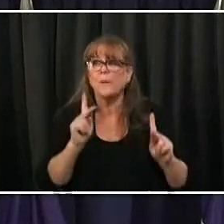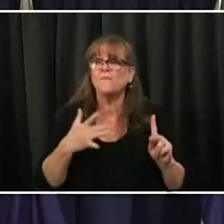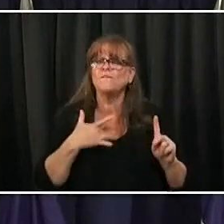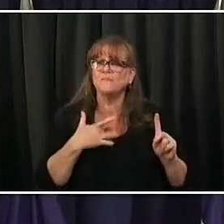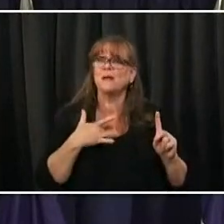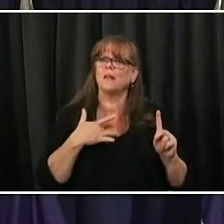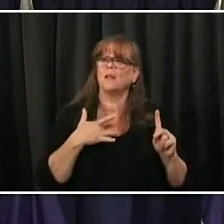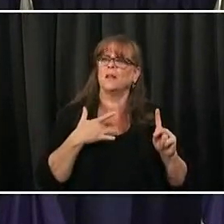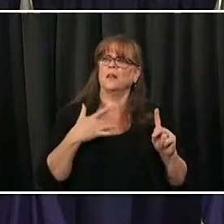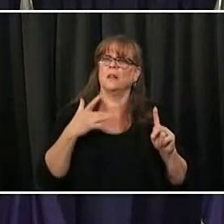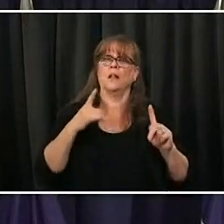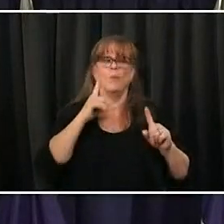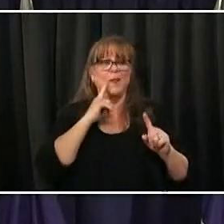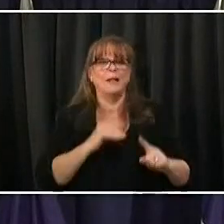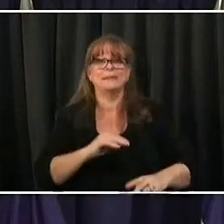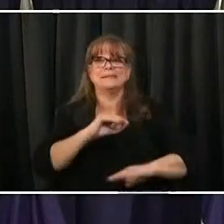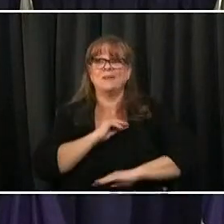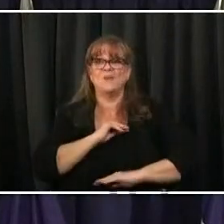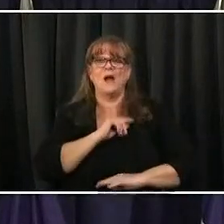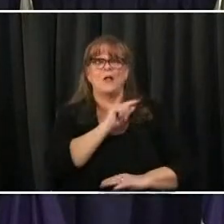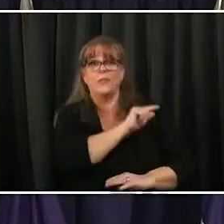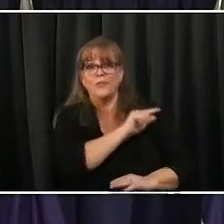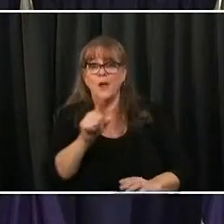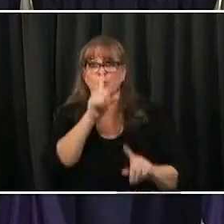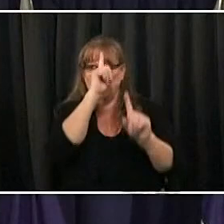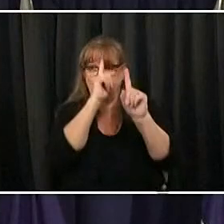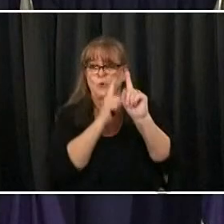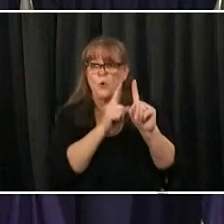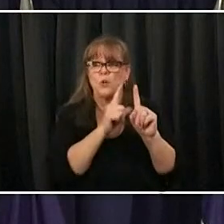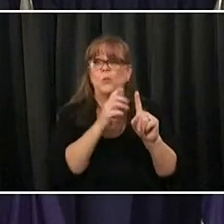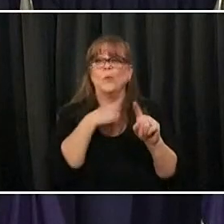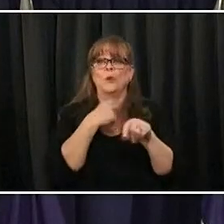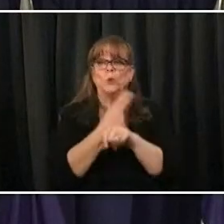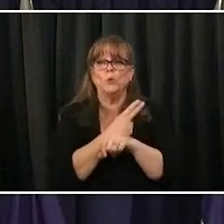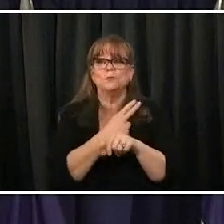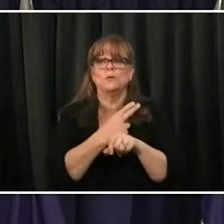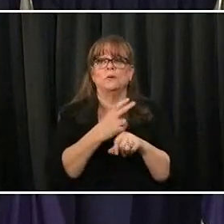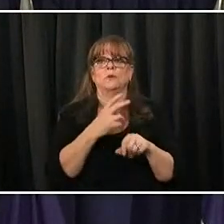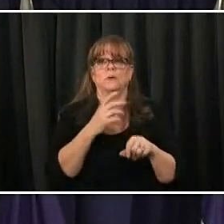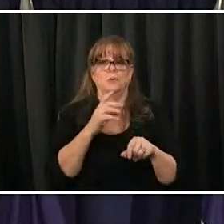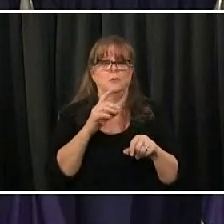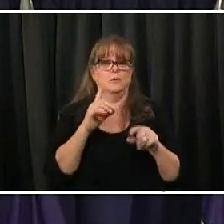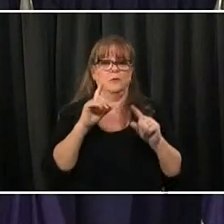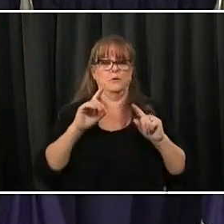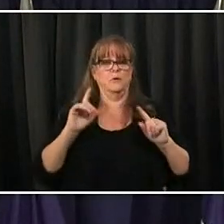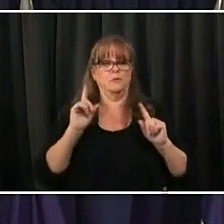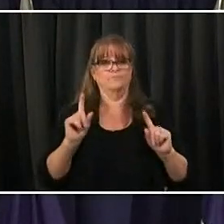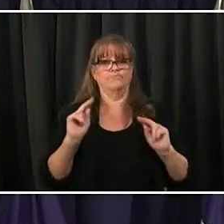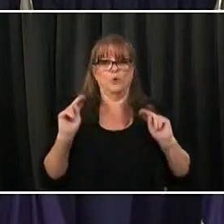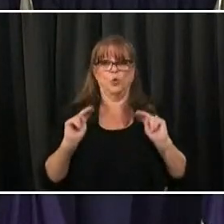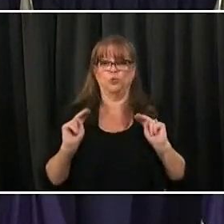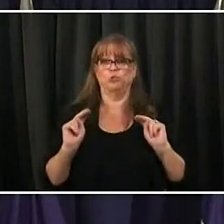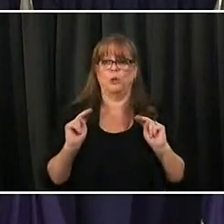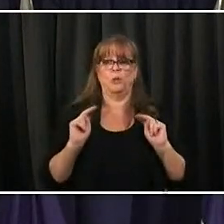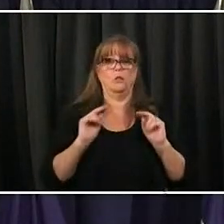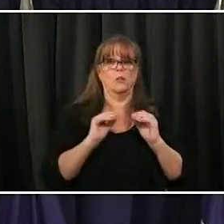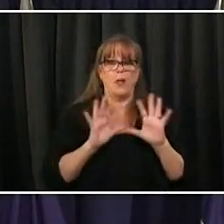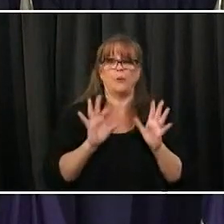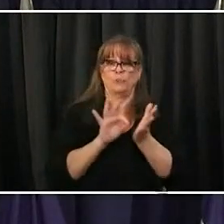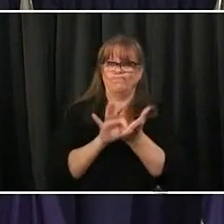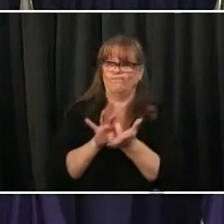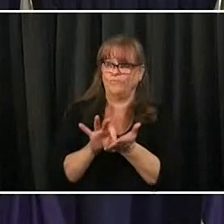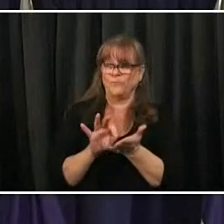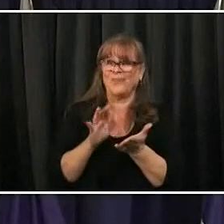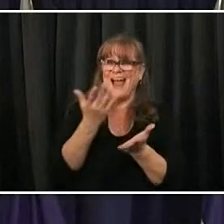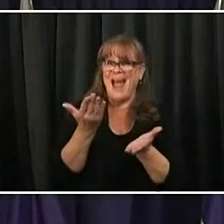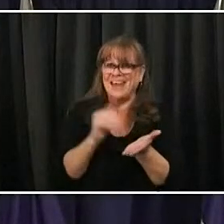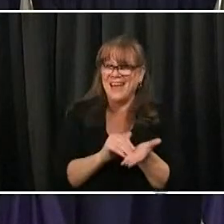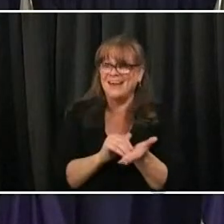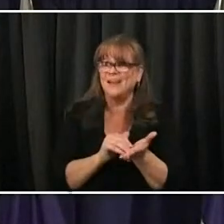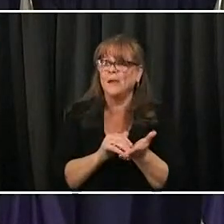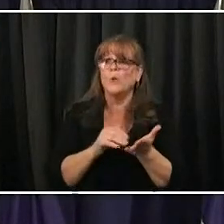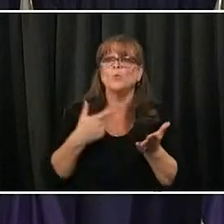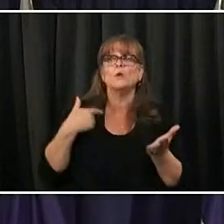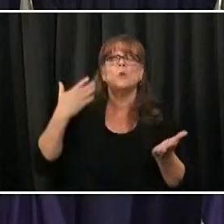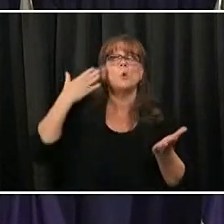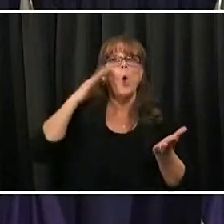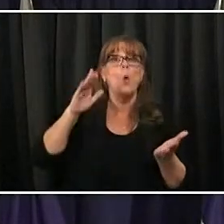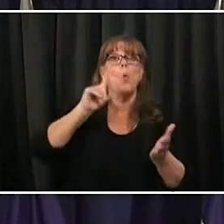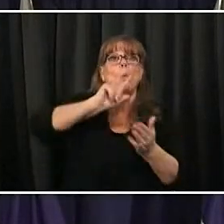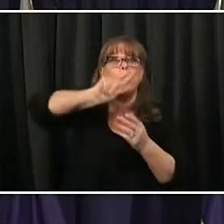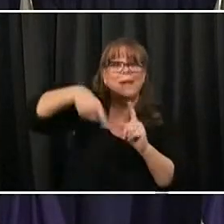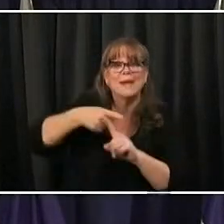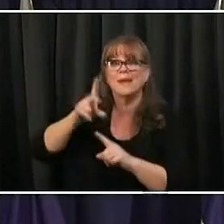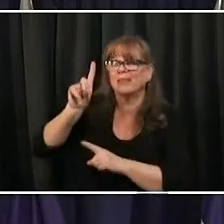KNEW THEY COULD NOT DELIVER WITH